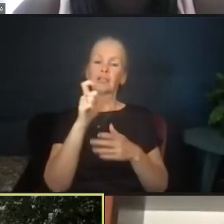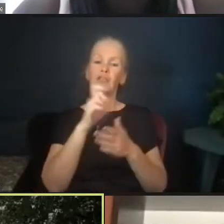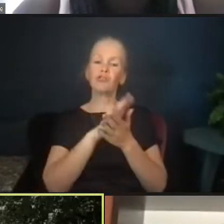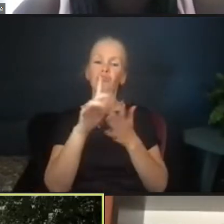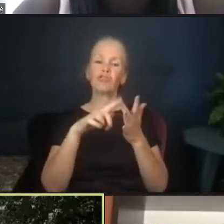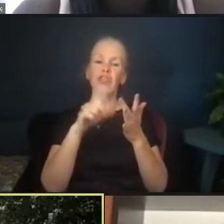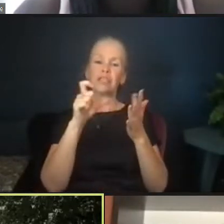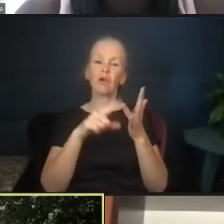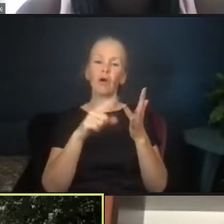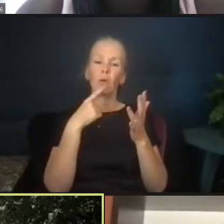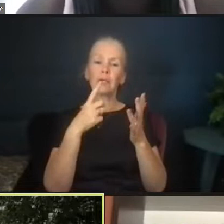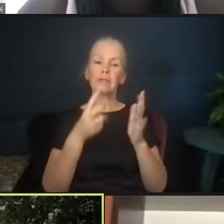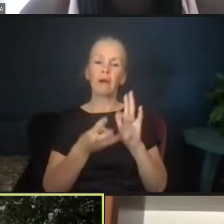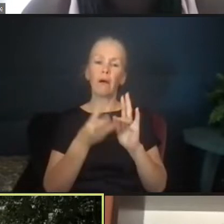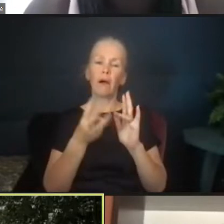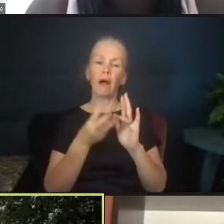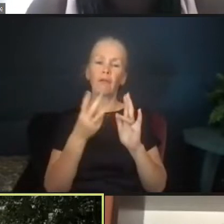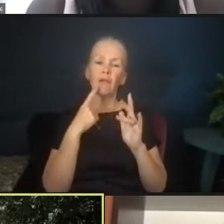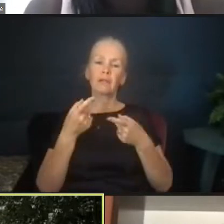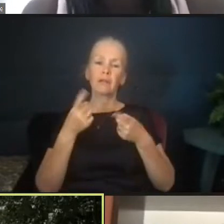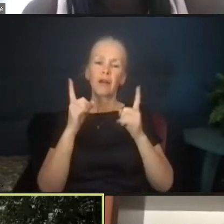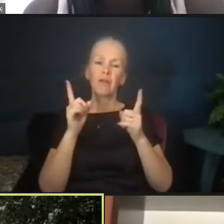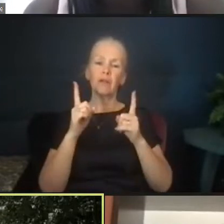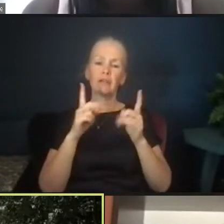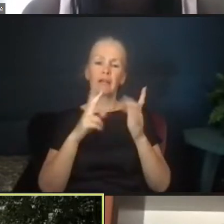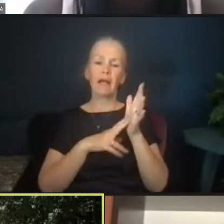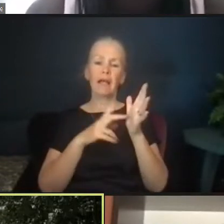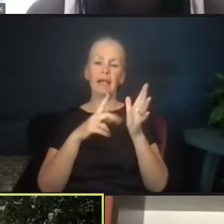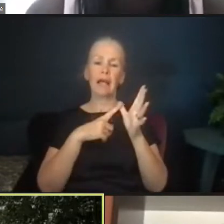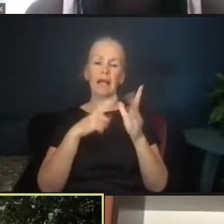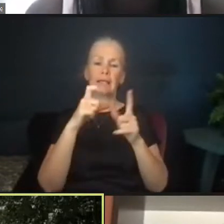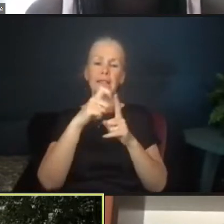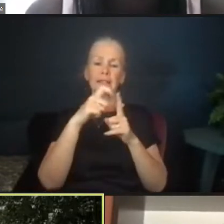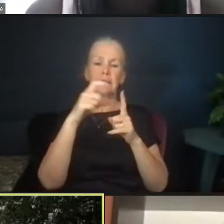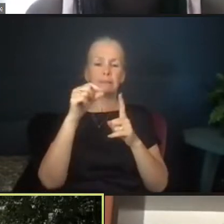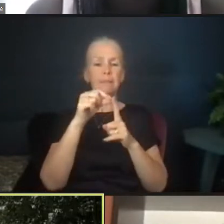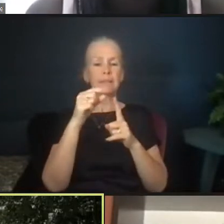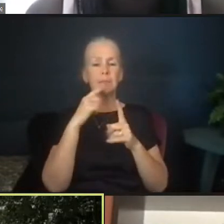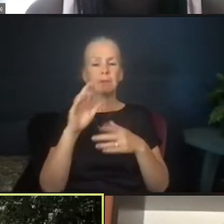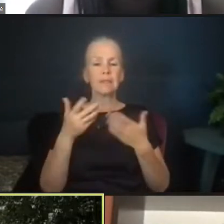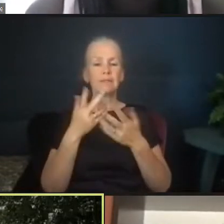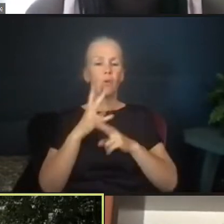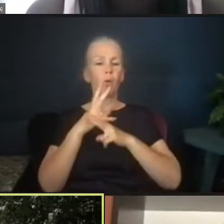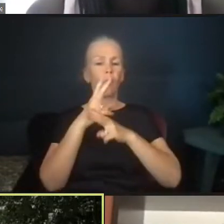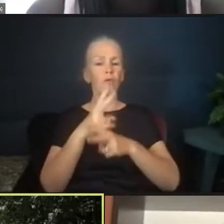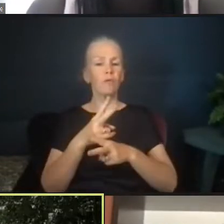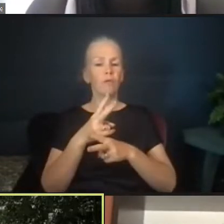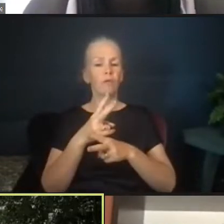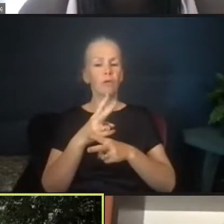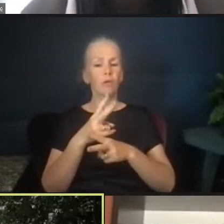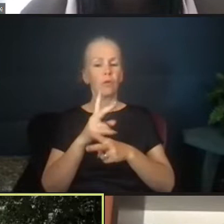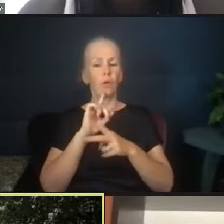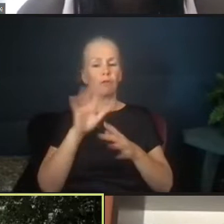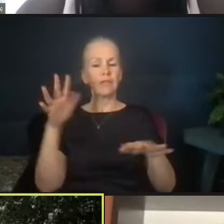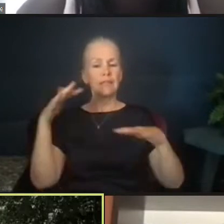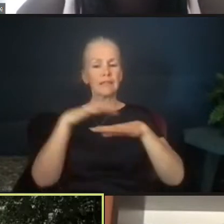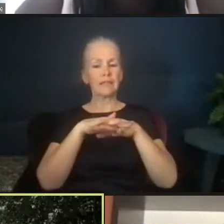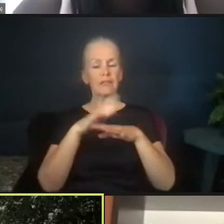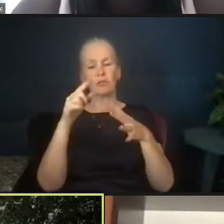who is another one of the directors at NADP, who will be giving an overview of intersectionality